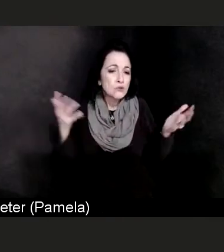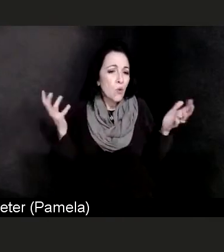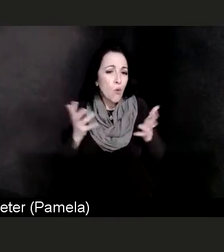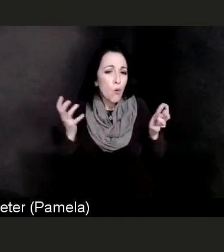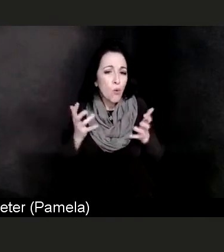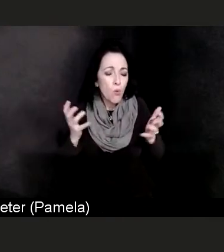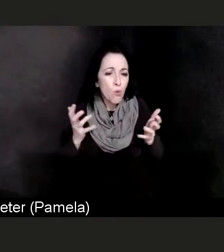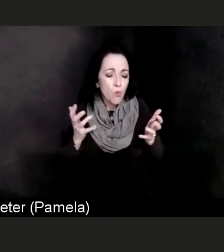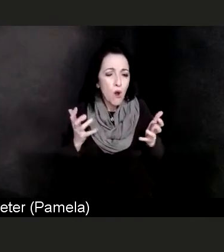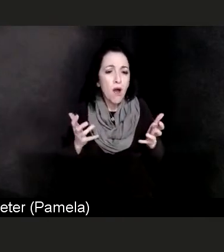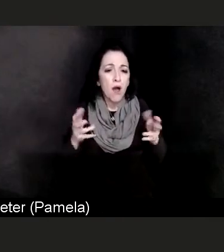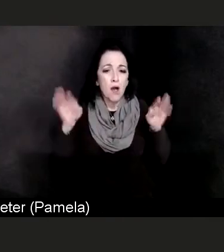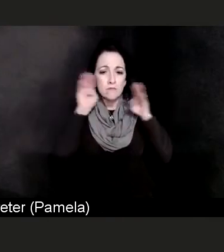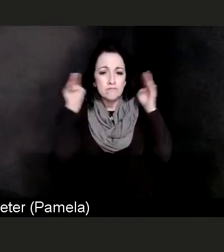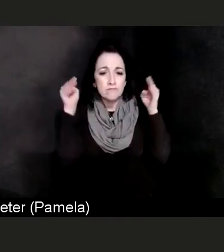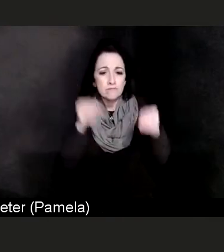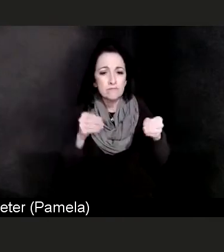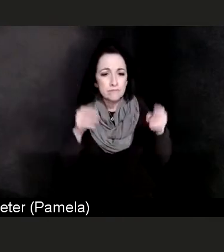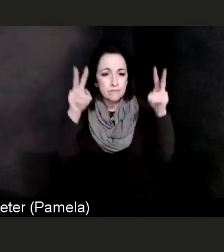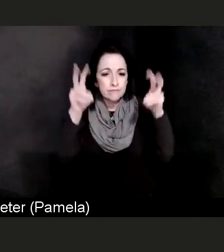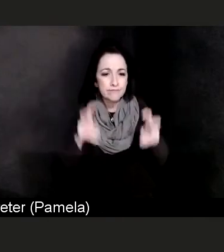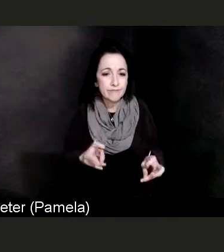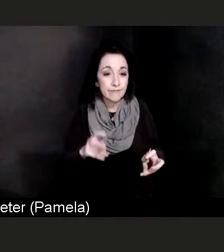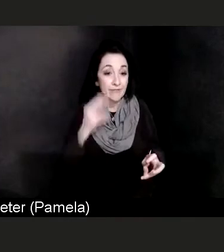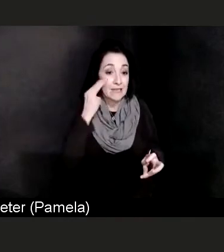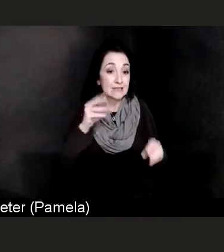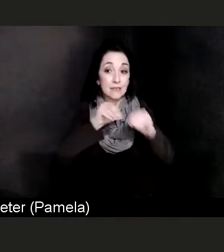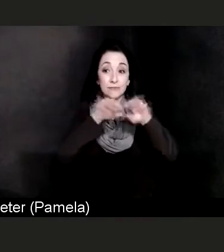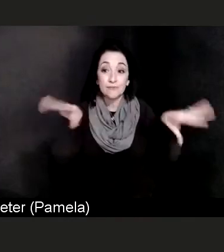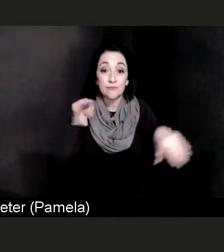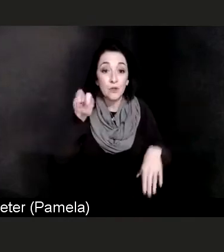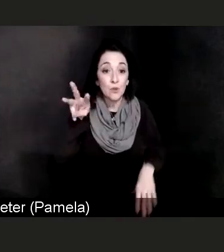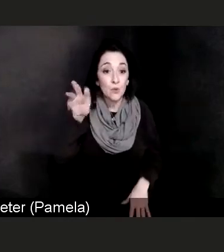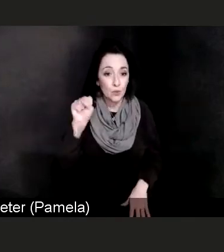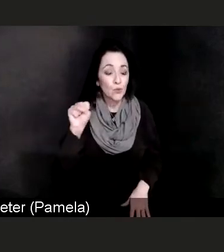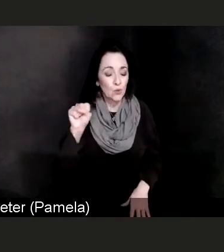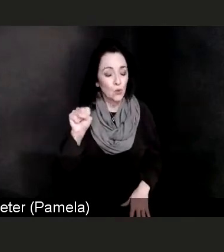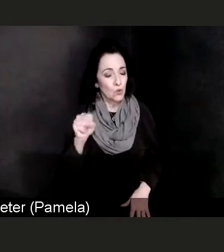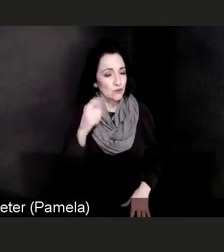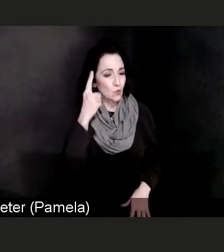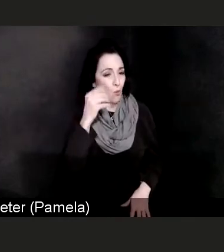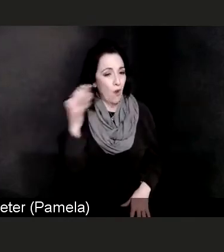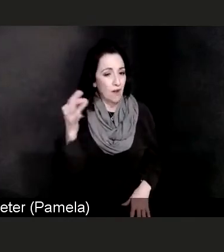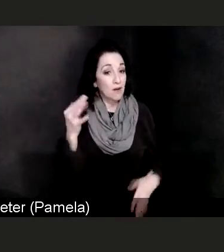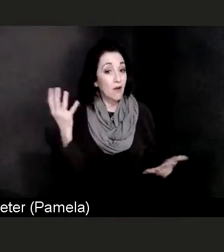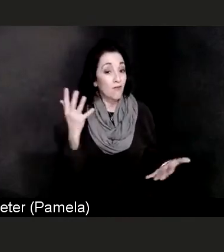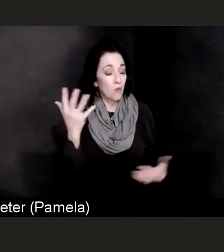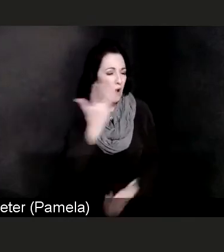and obviously one of those is the vaccine that we are gonna talk about very shortly. But before we do that,